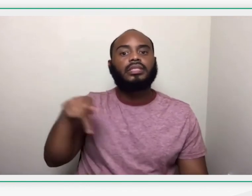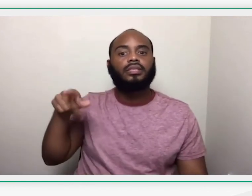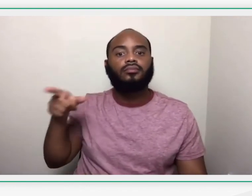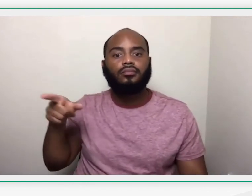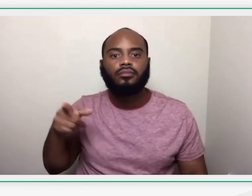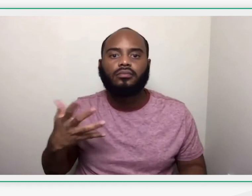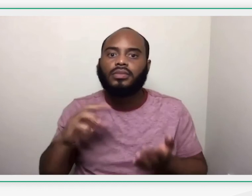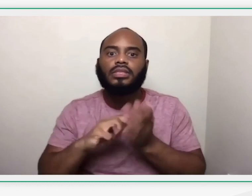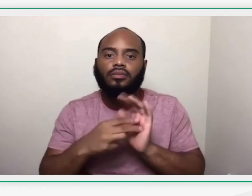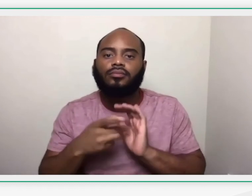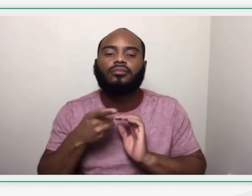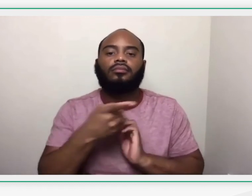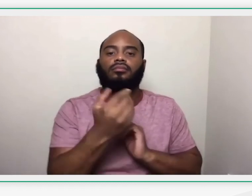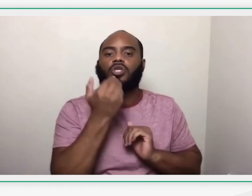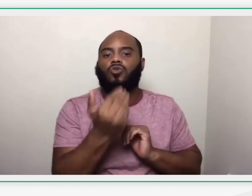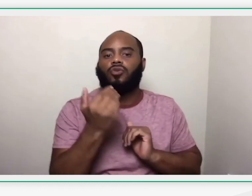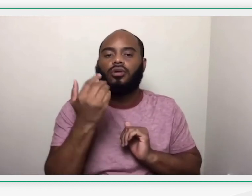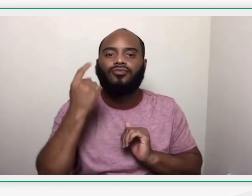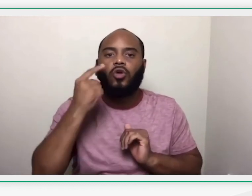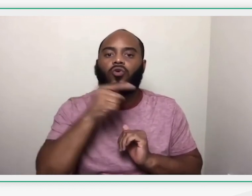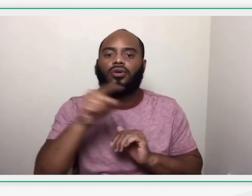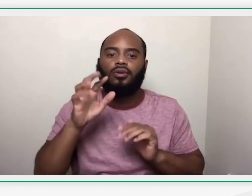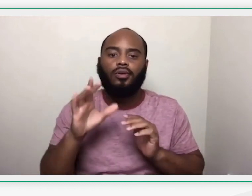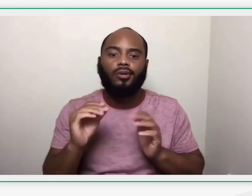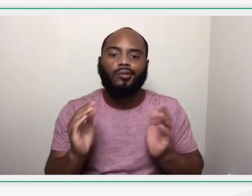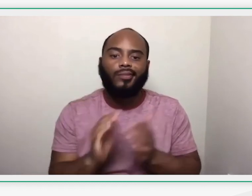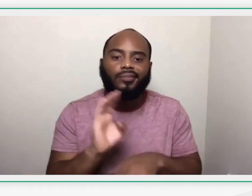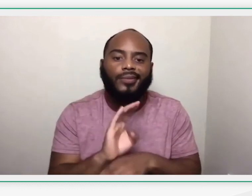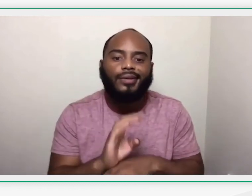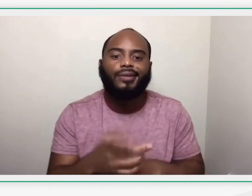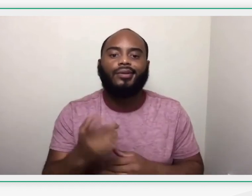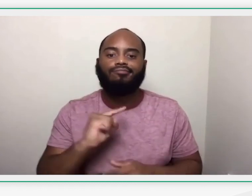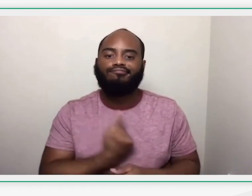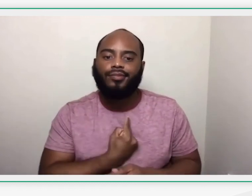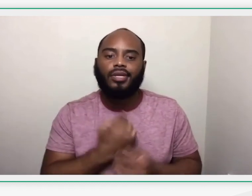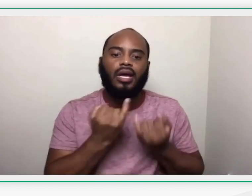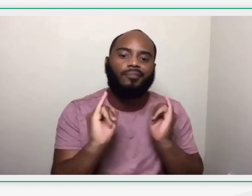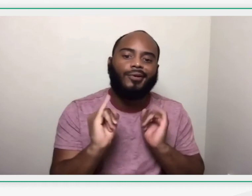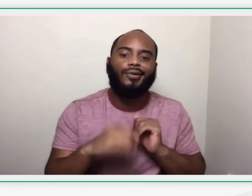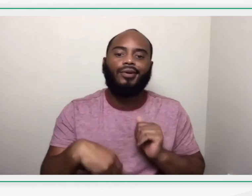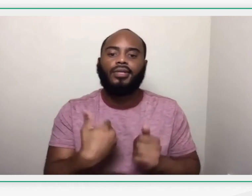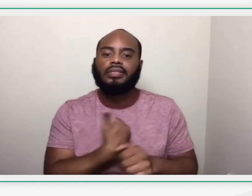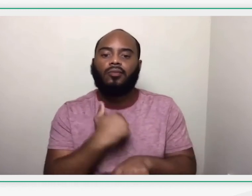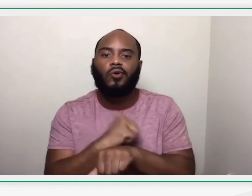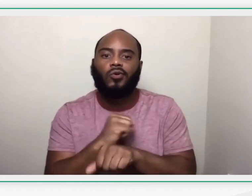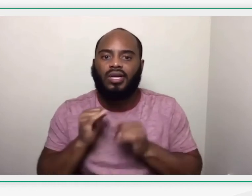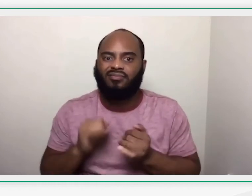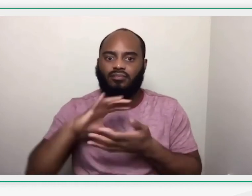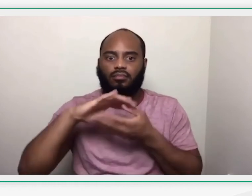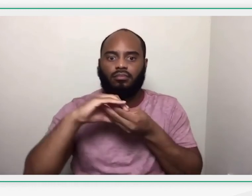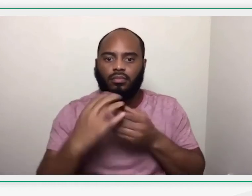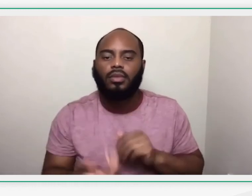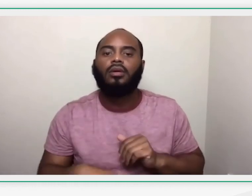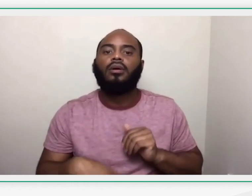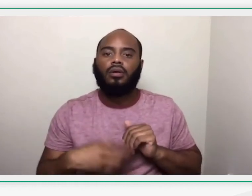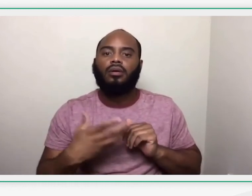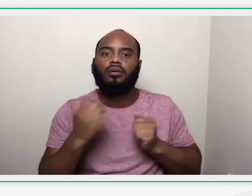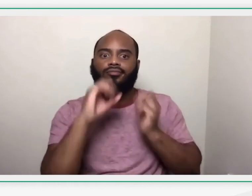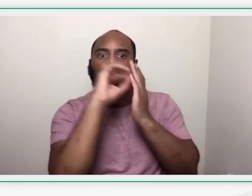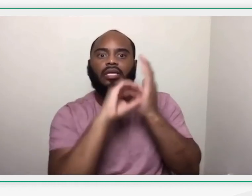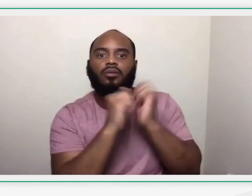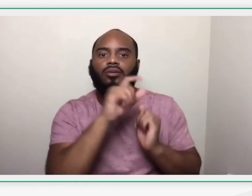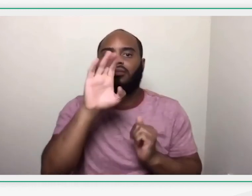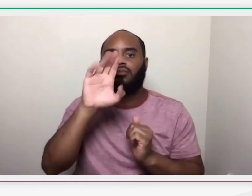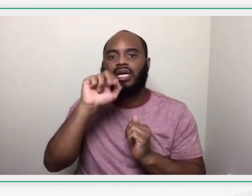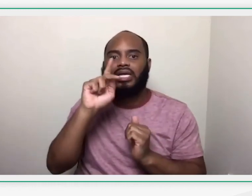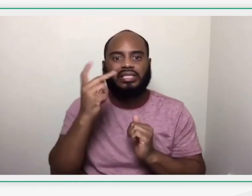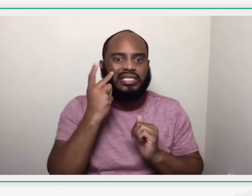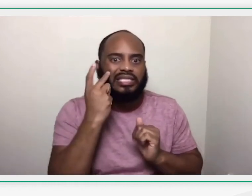Another program was also the PPP program. That program is good for a small businesses, sole proprietors, independent contractors, people who are self-employed.